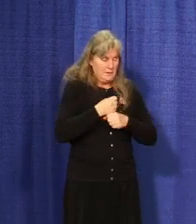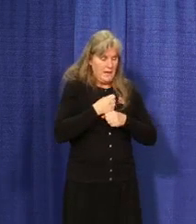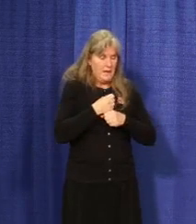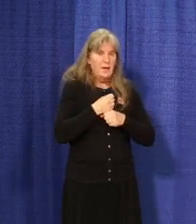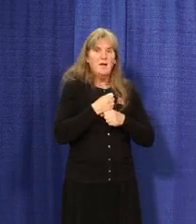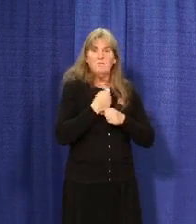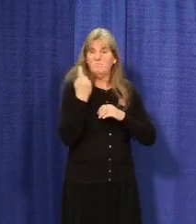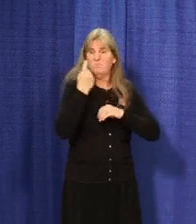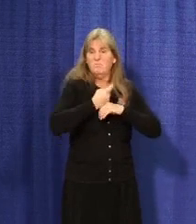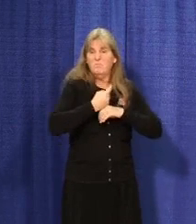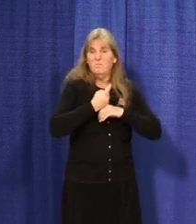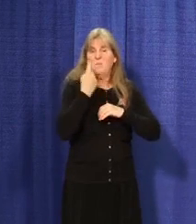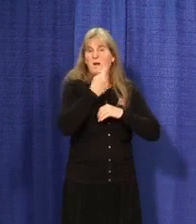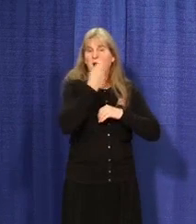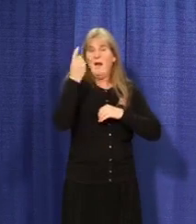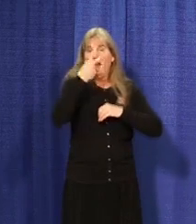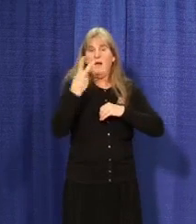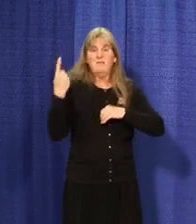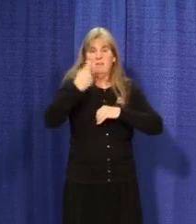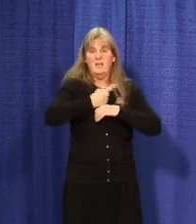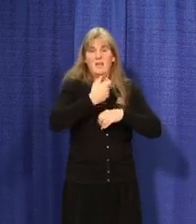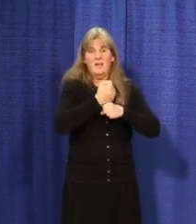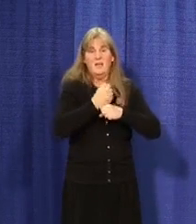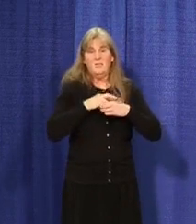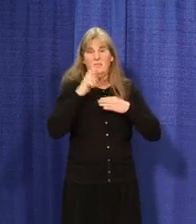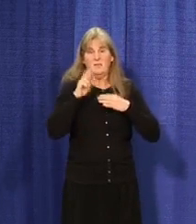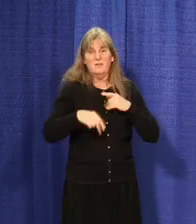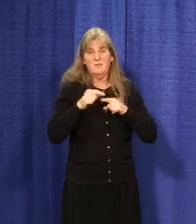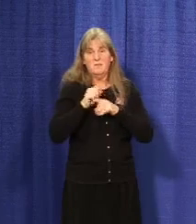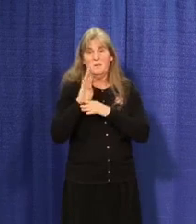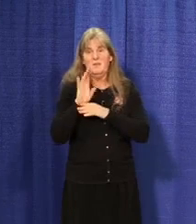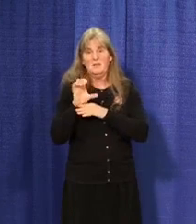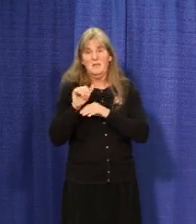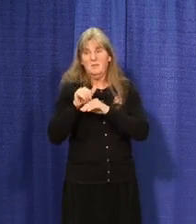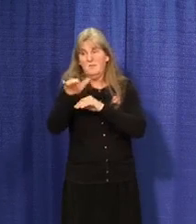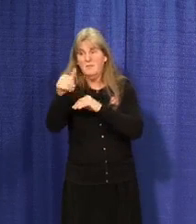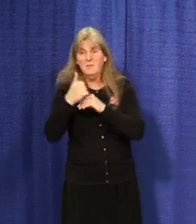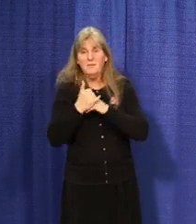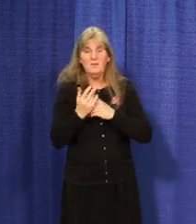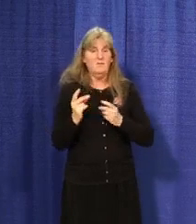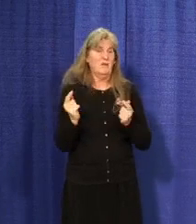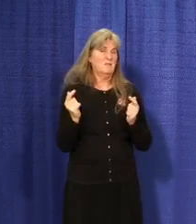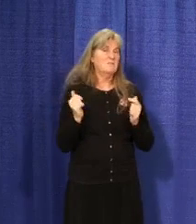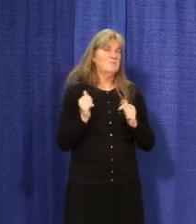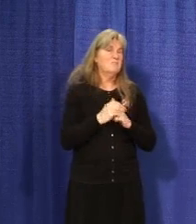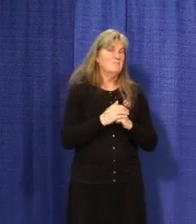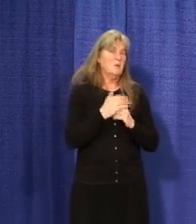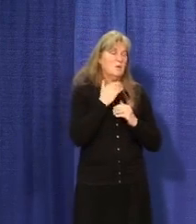day and a half. From the BC labs. Pat: Thank you.